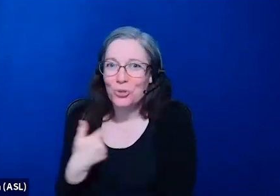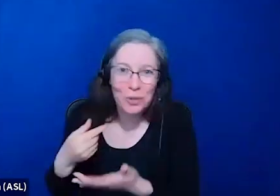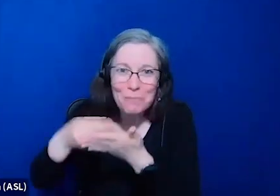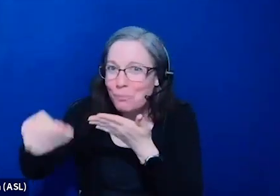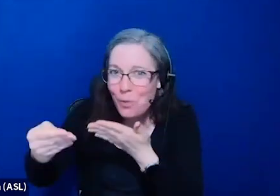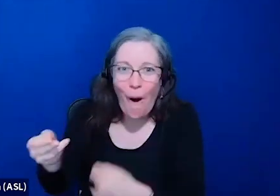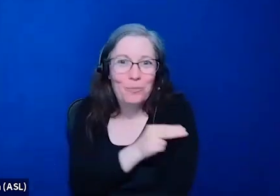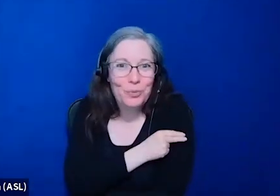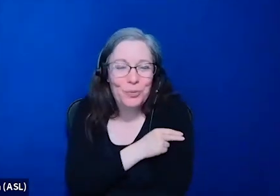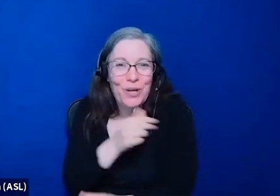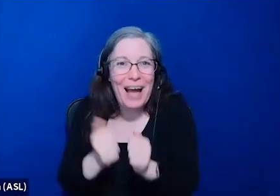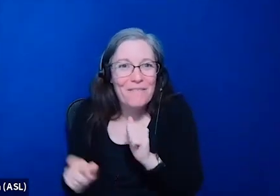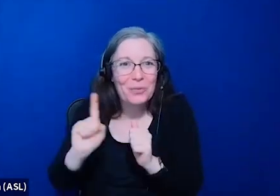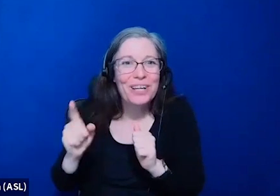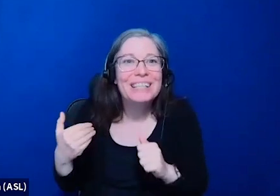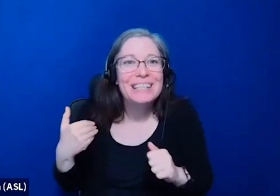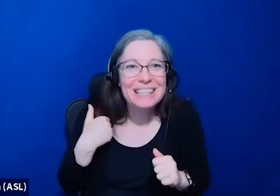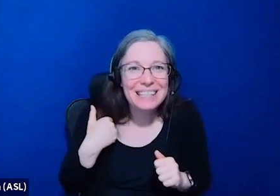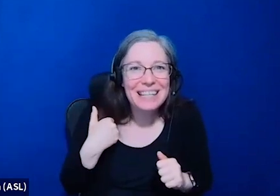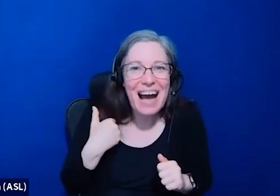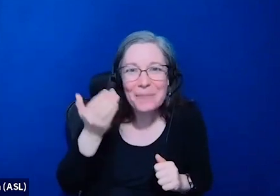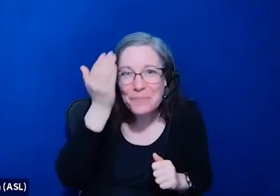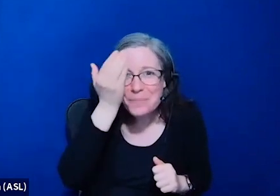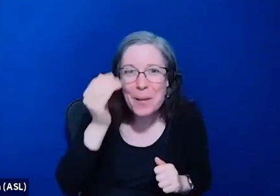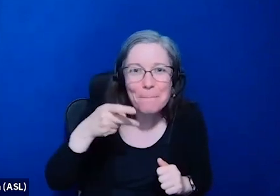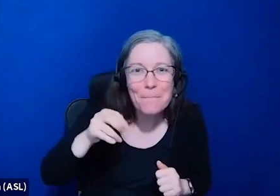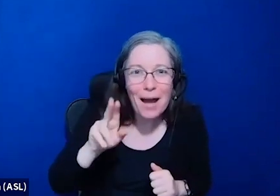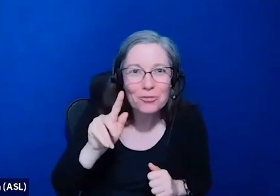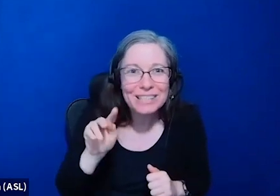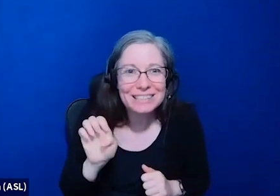Our mission patch had pirates. That was our definition of parastronauts.